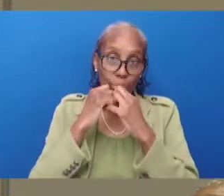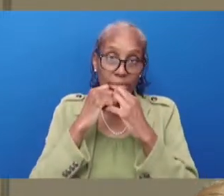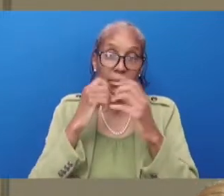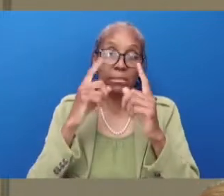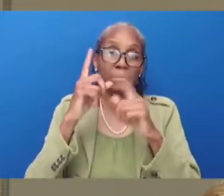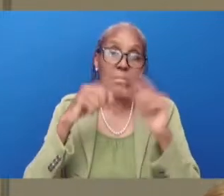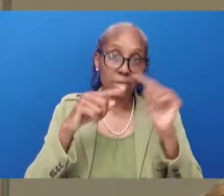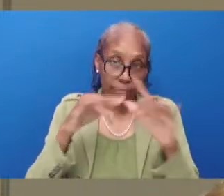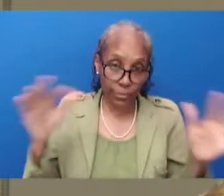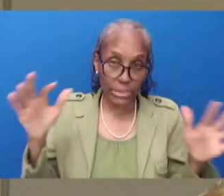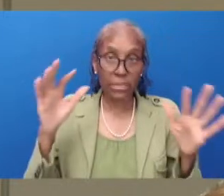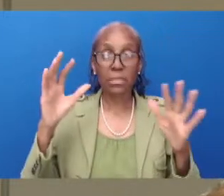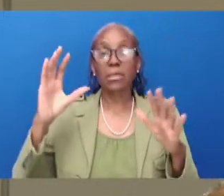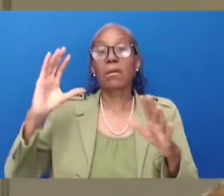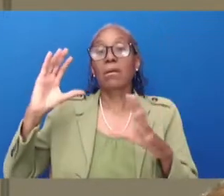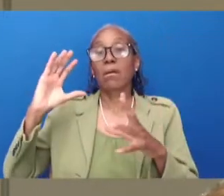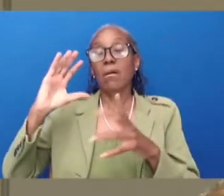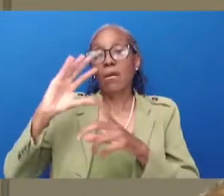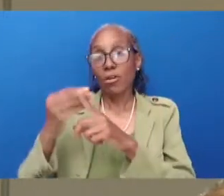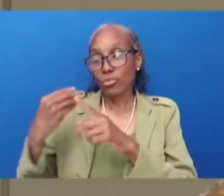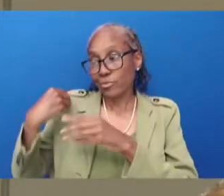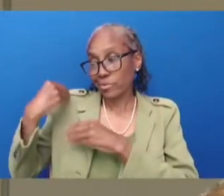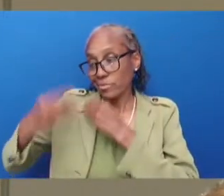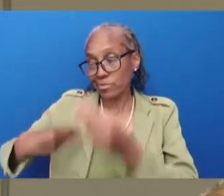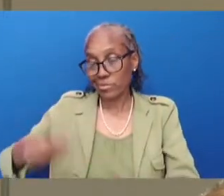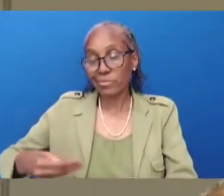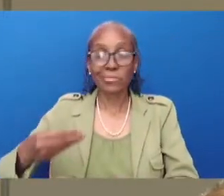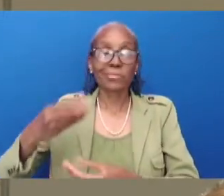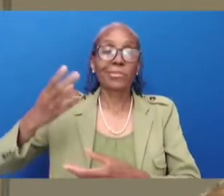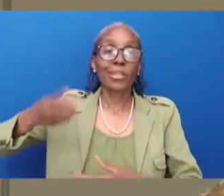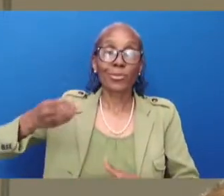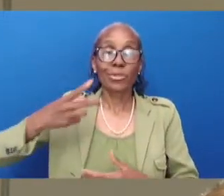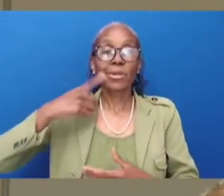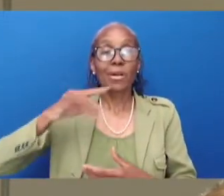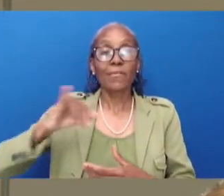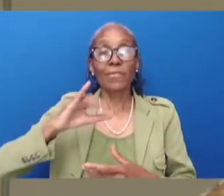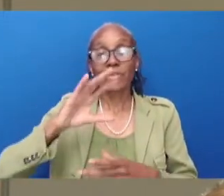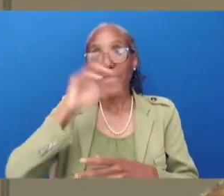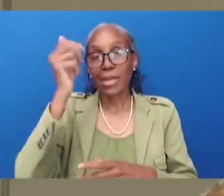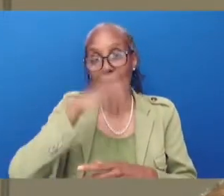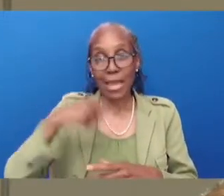COMMITMENT TO EMBRACING AND